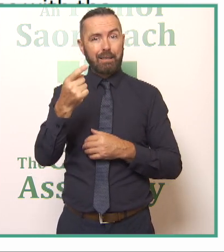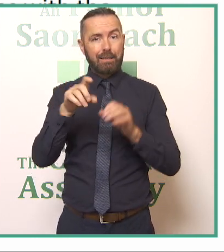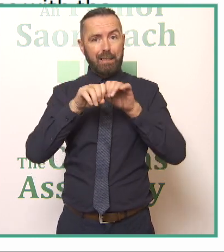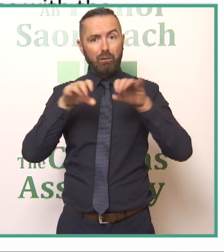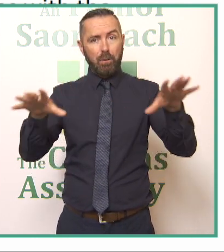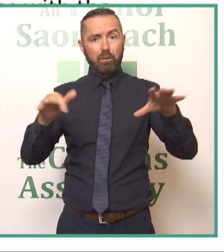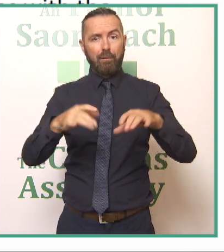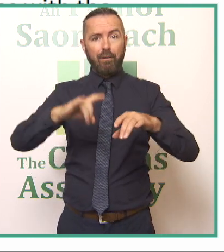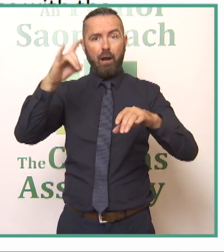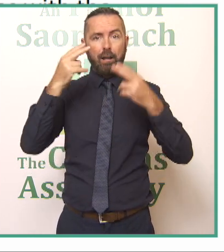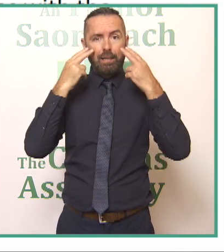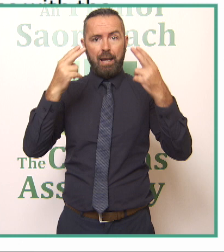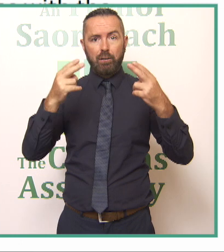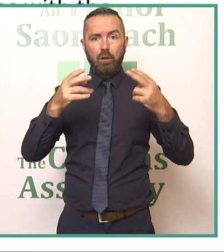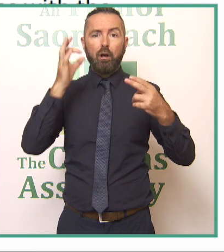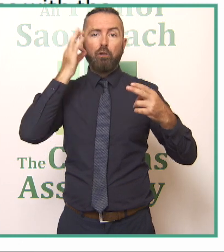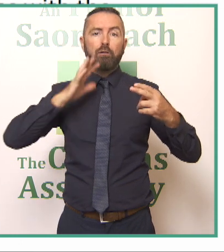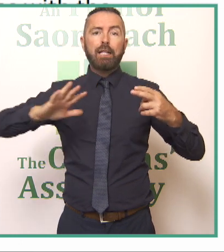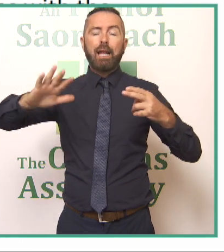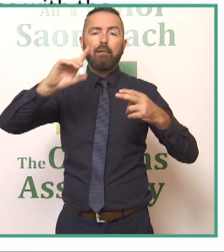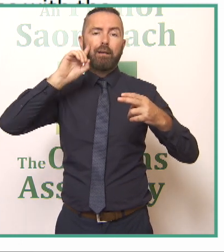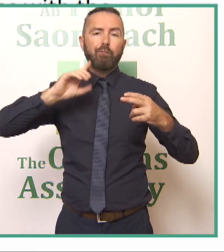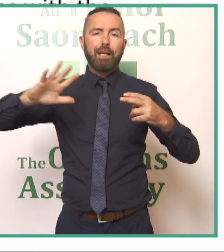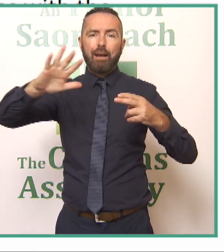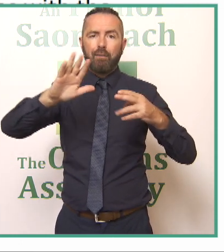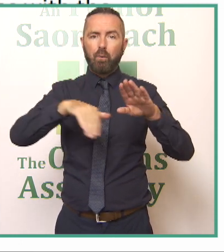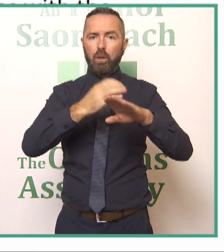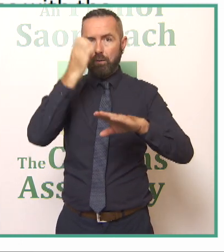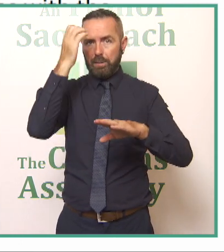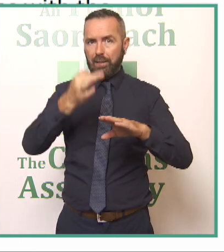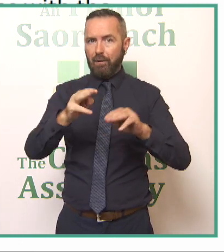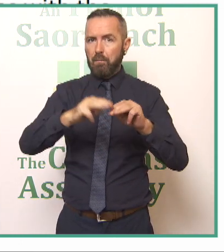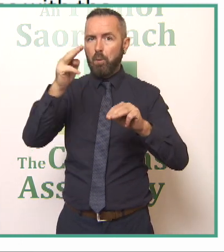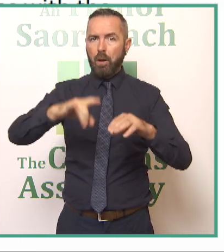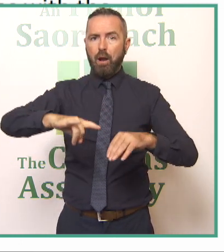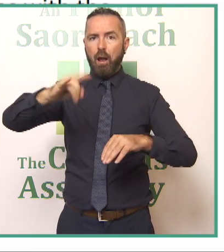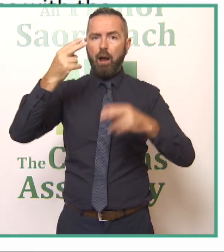the country The Greener areas are where you would expect to find more High nature value farmland